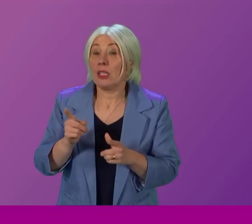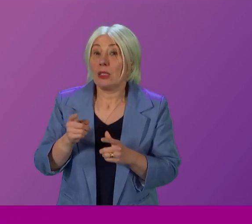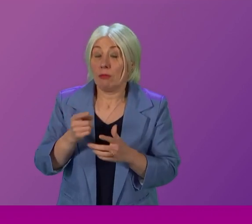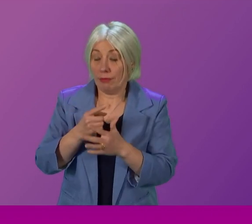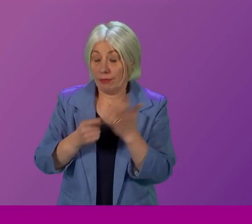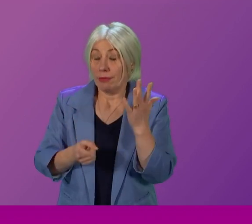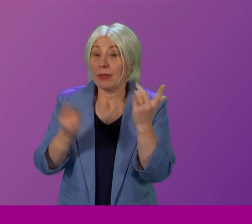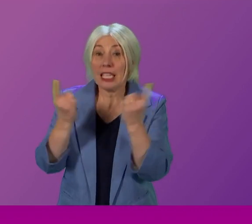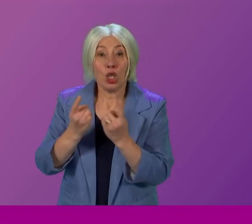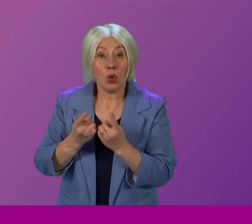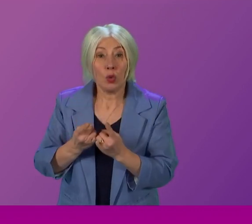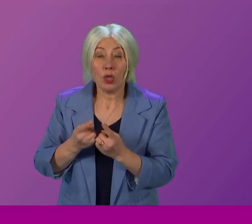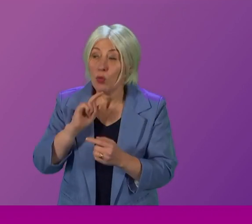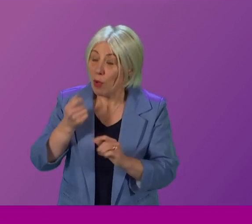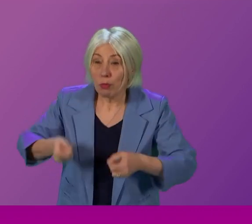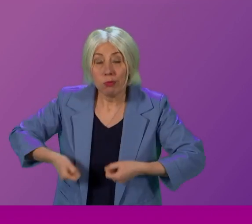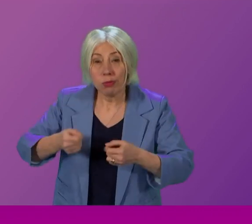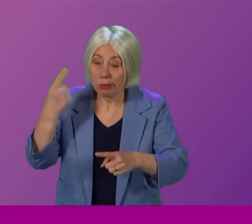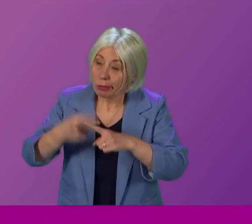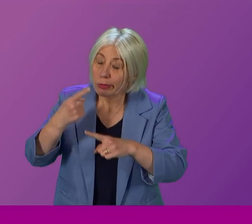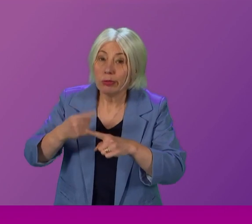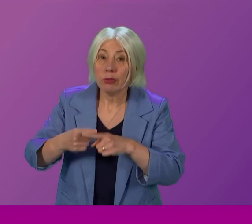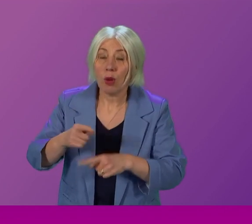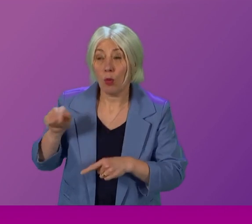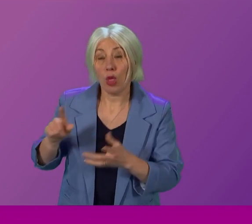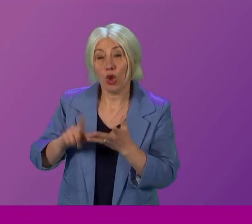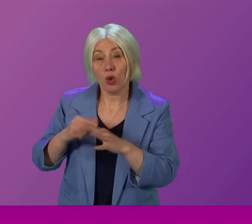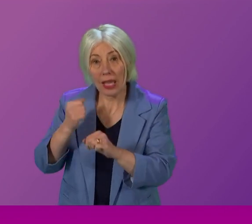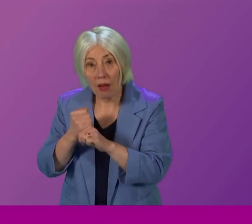of issues that we will be raising urgently with both the UK Government and the regulator.